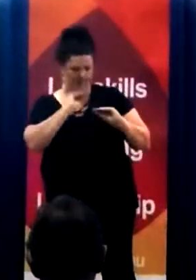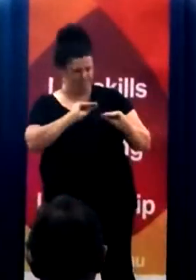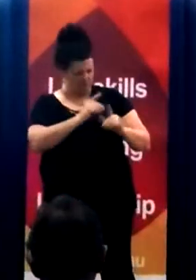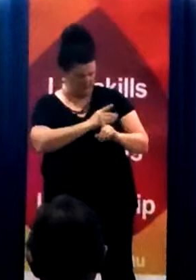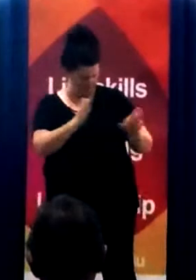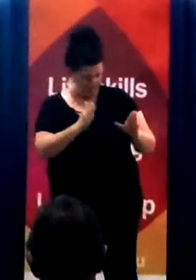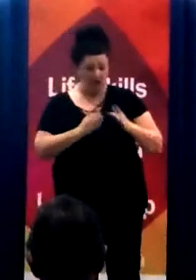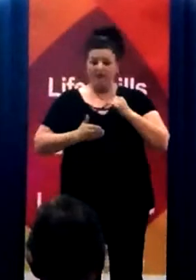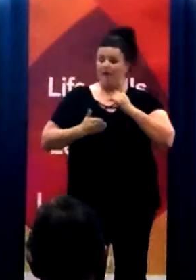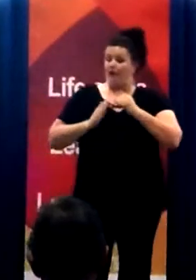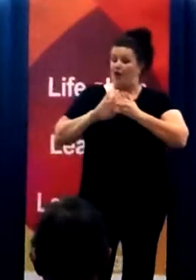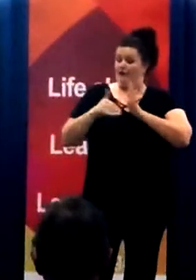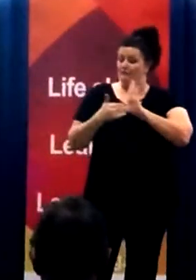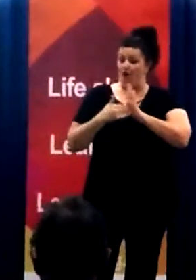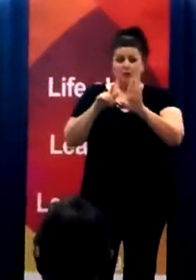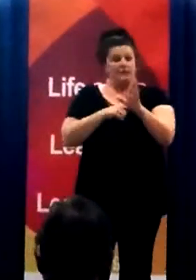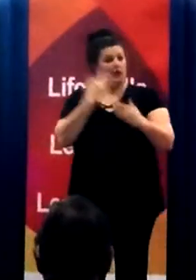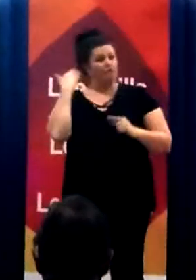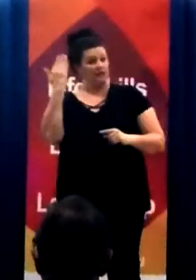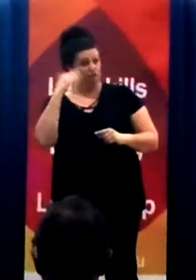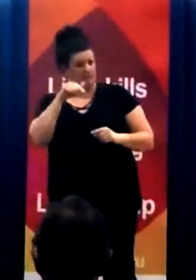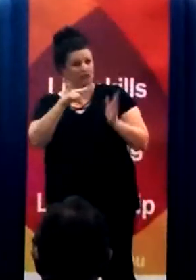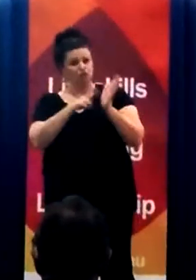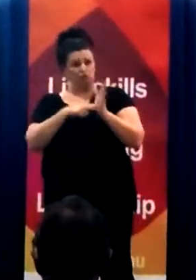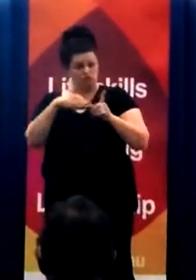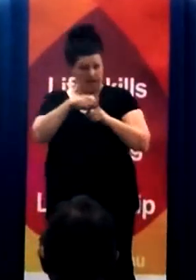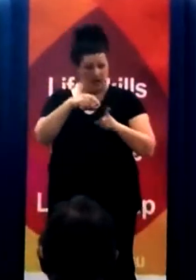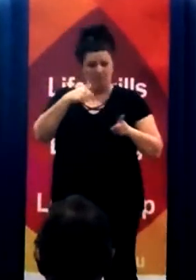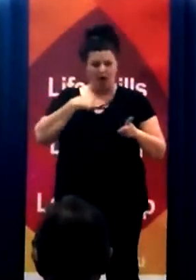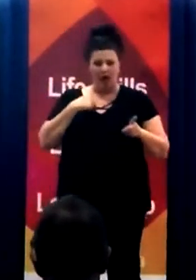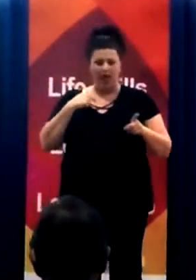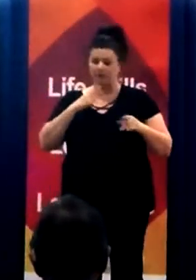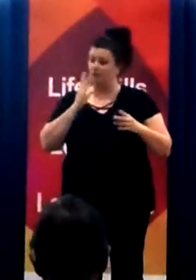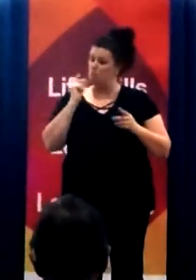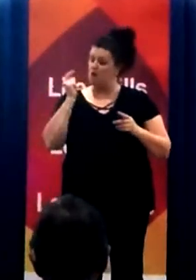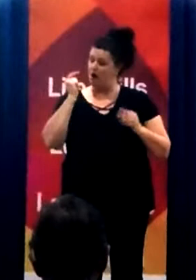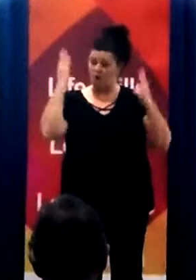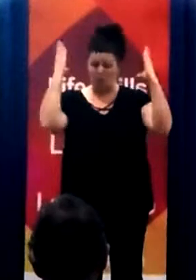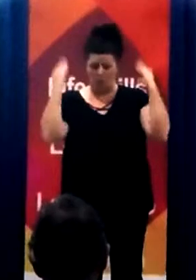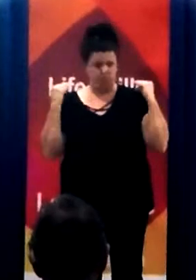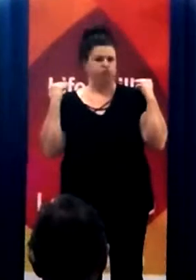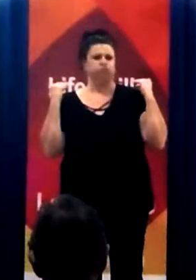In the final year of lecturing at Notre Dame I had a rapid hearing loss.